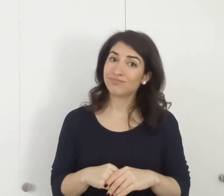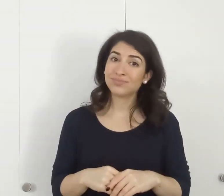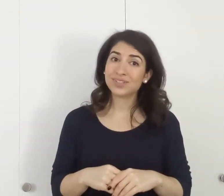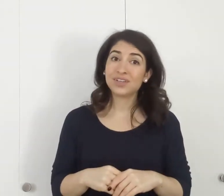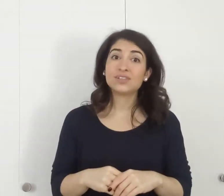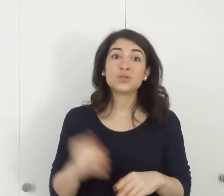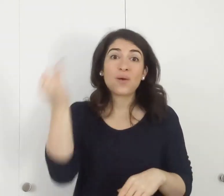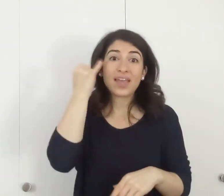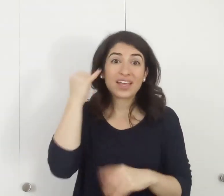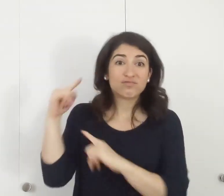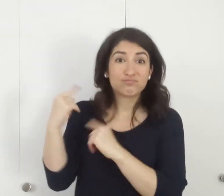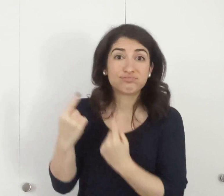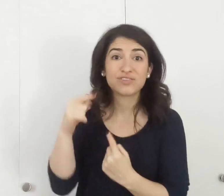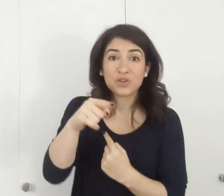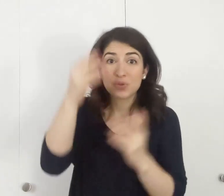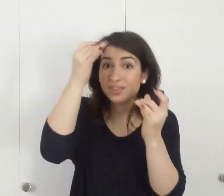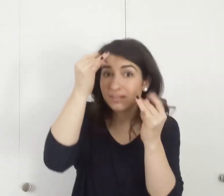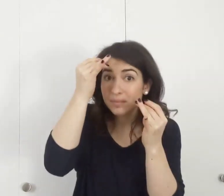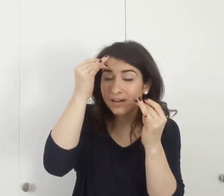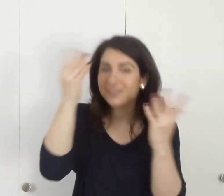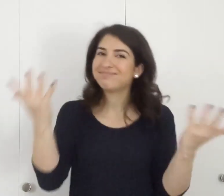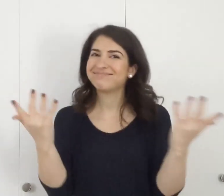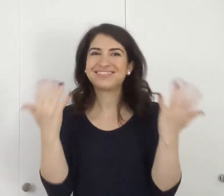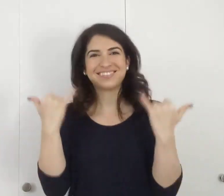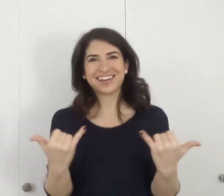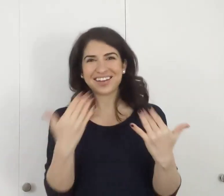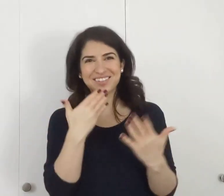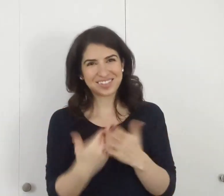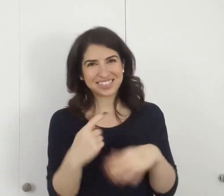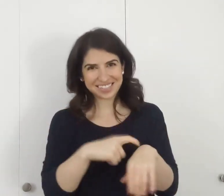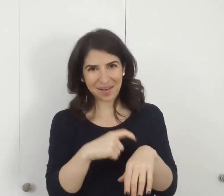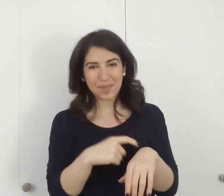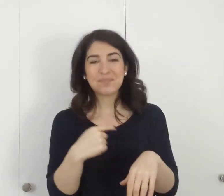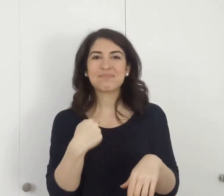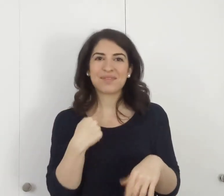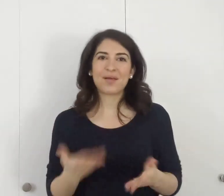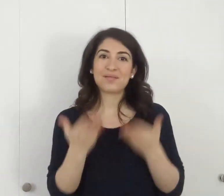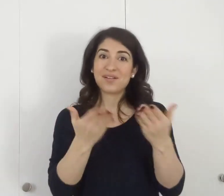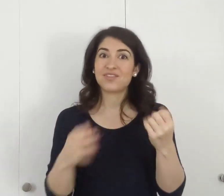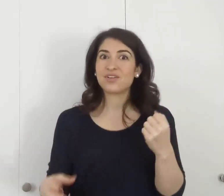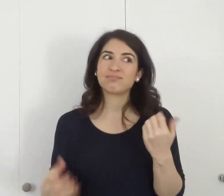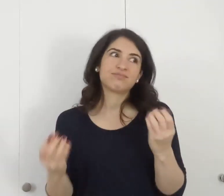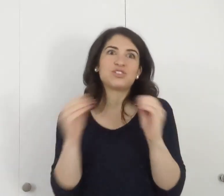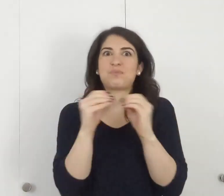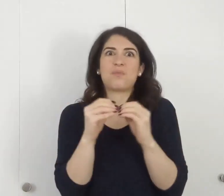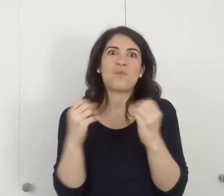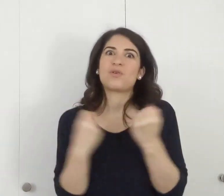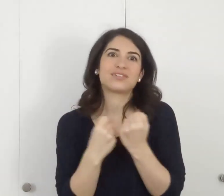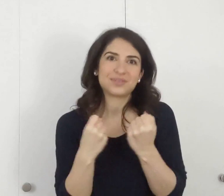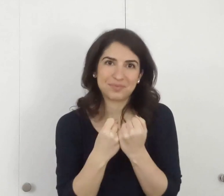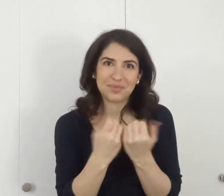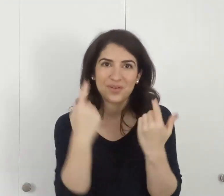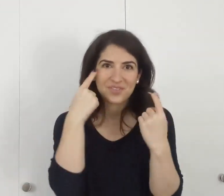and if so far you've been thinking about it, now is a good time! I'm offering more support for you.